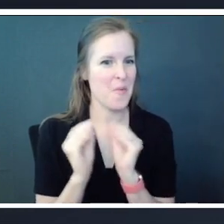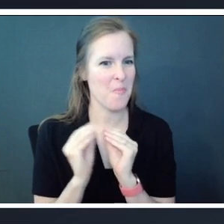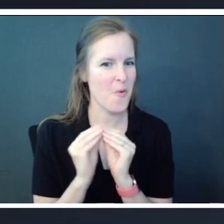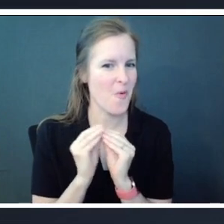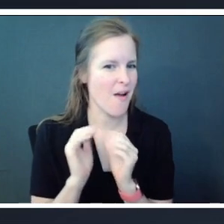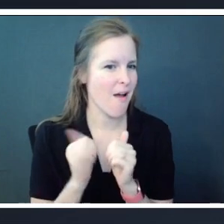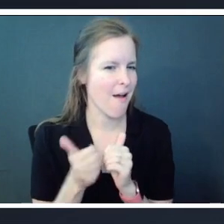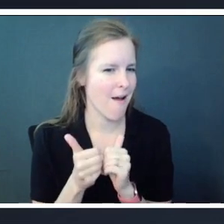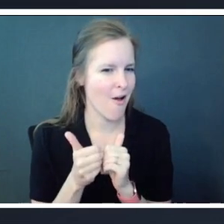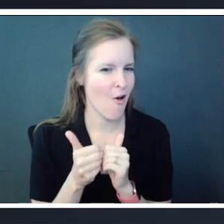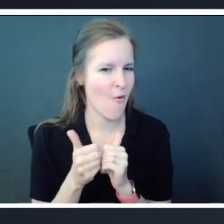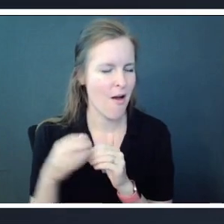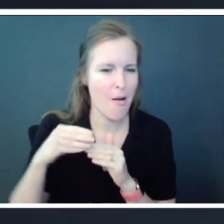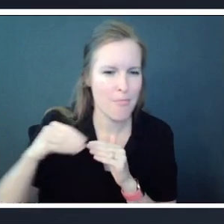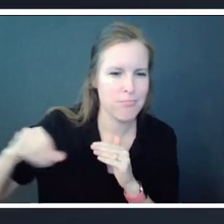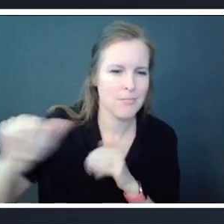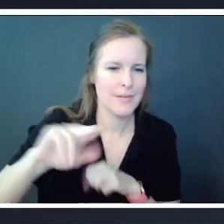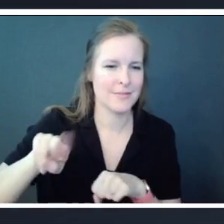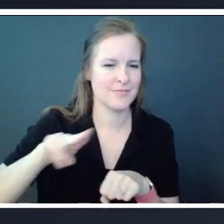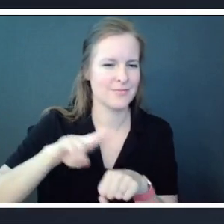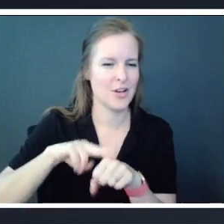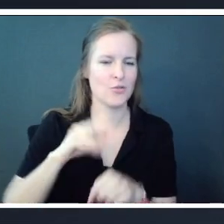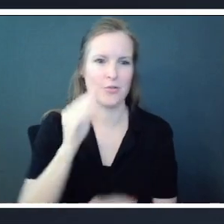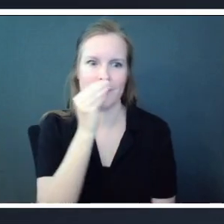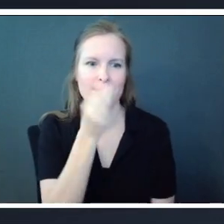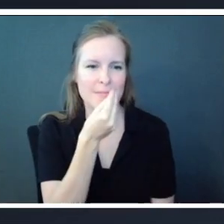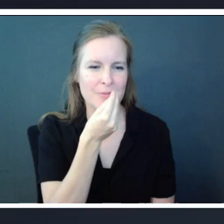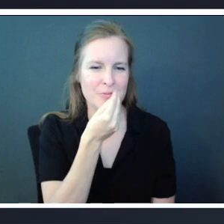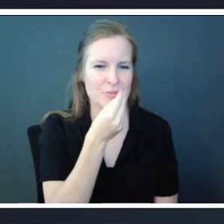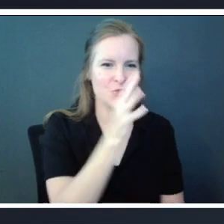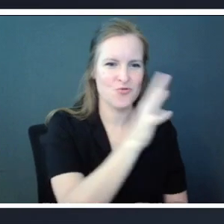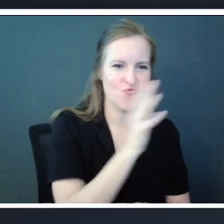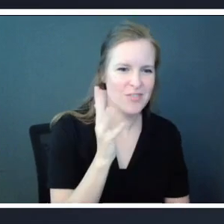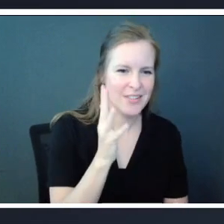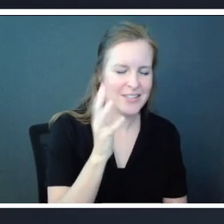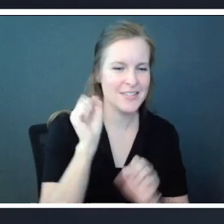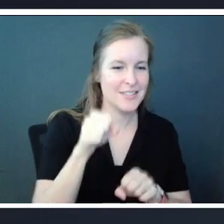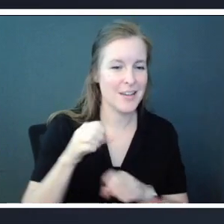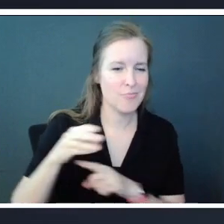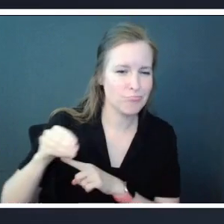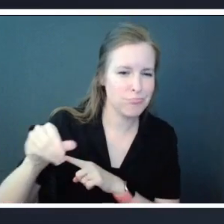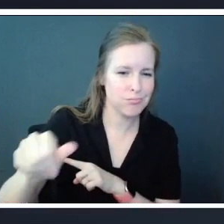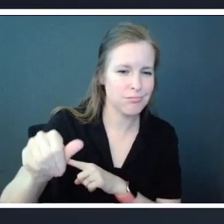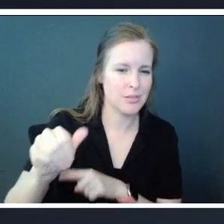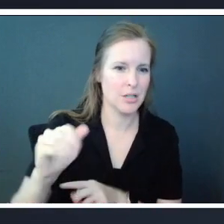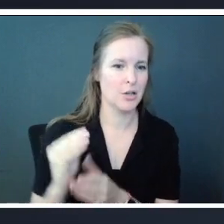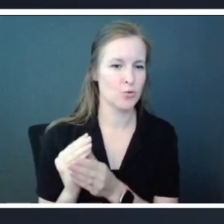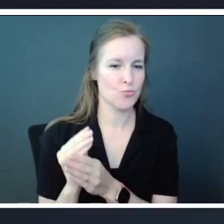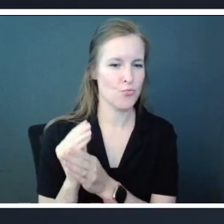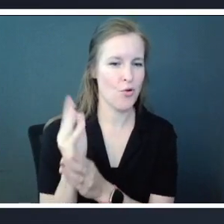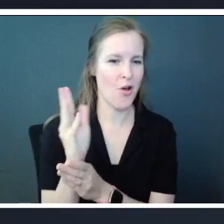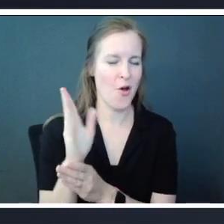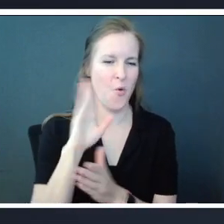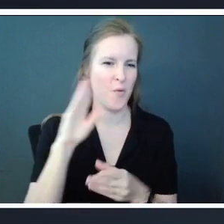native flowers or trees. This will give them more food and shelter they need to survive. It's also